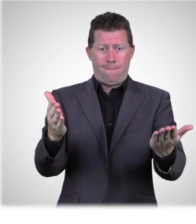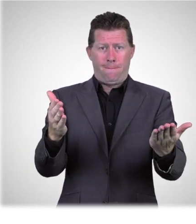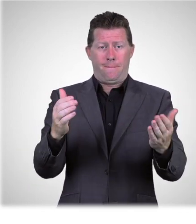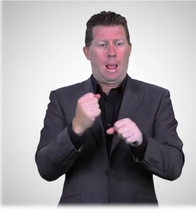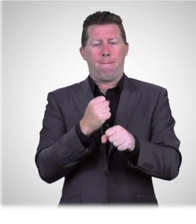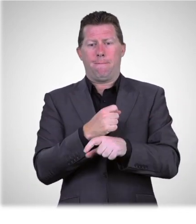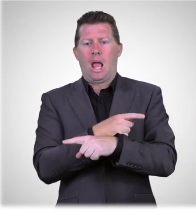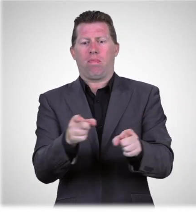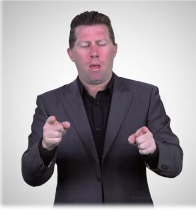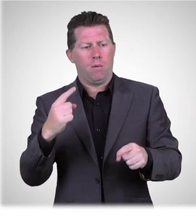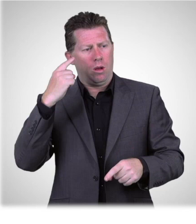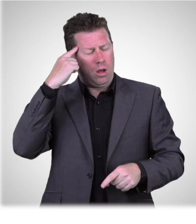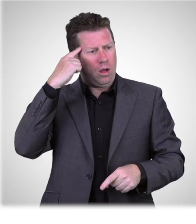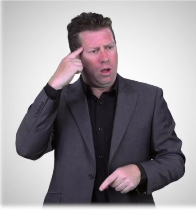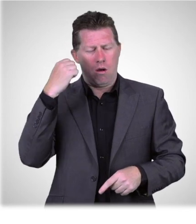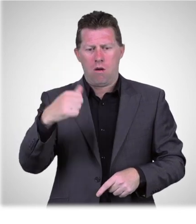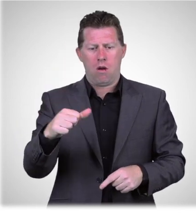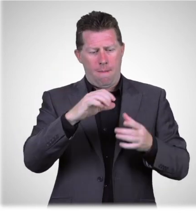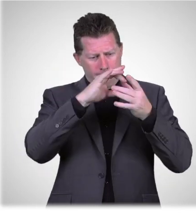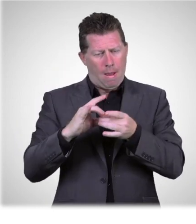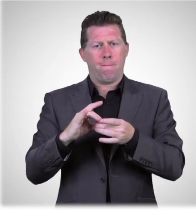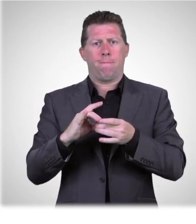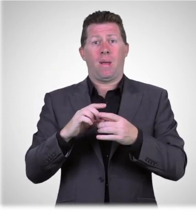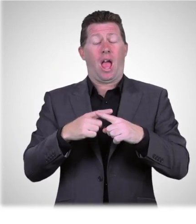or a component of the assessment task, will enhance student motivation,